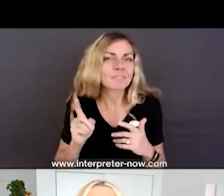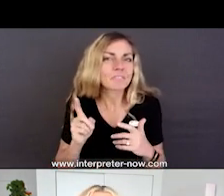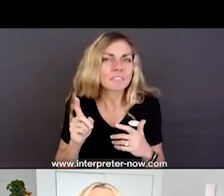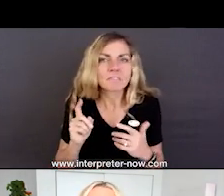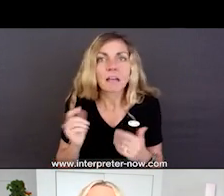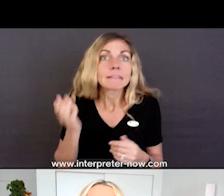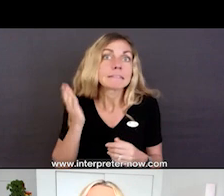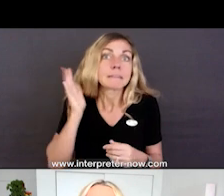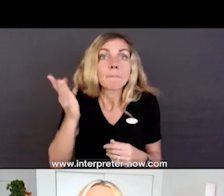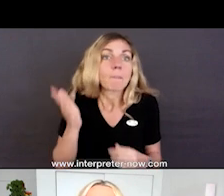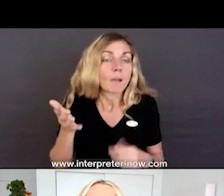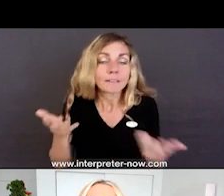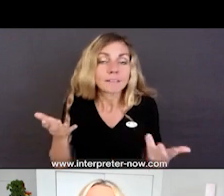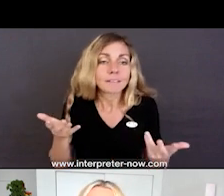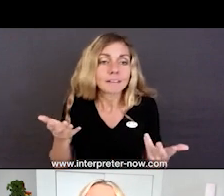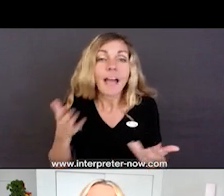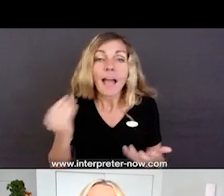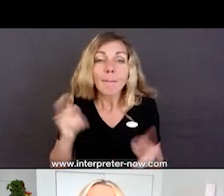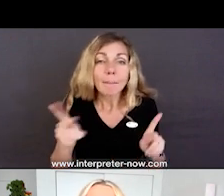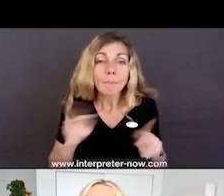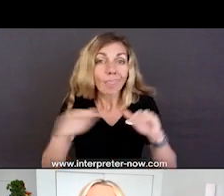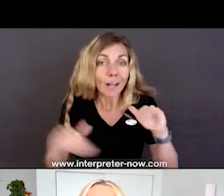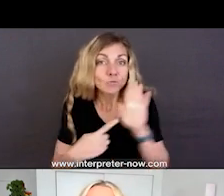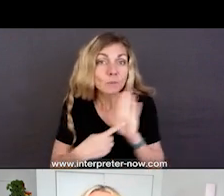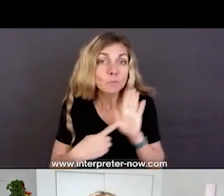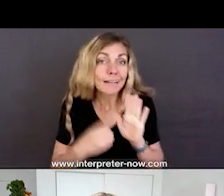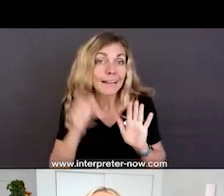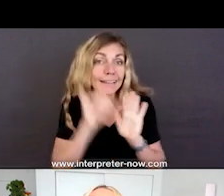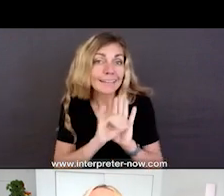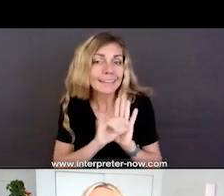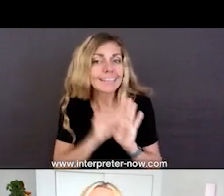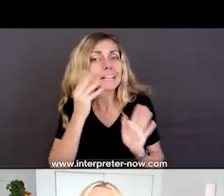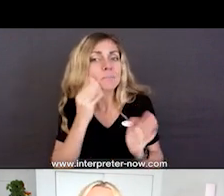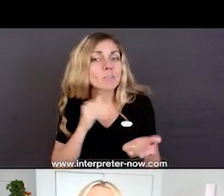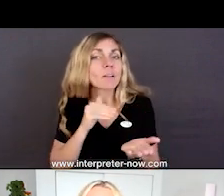And people with underrepresented identities experience them more frequently, and often more deeply.